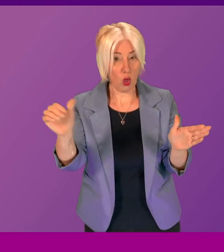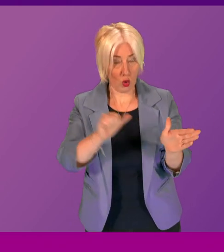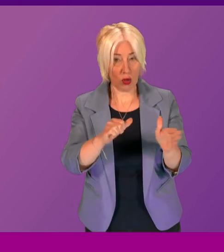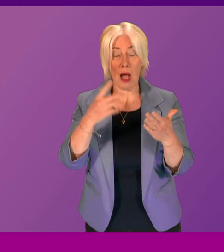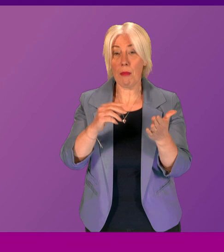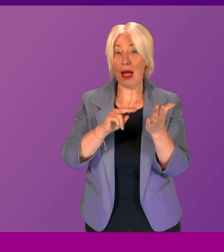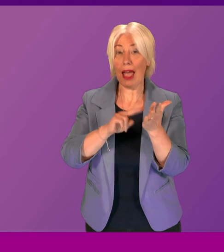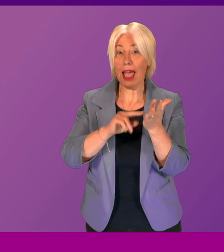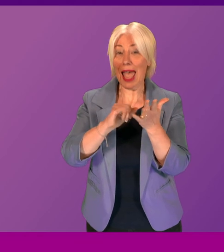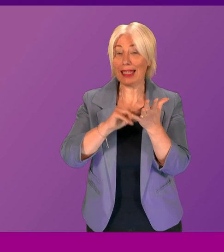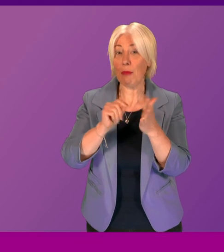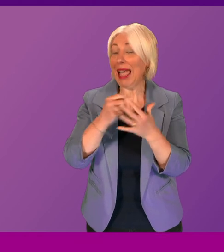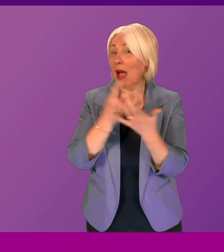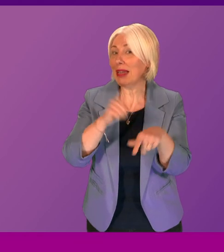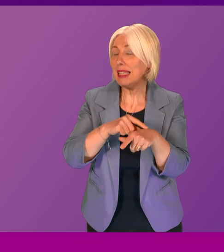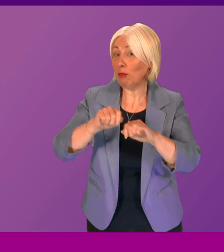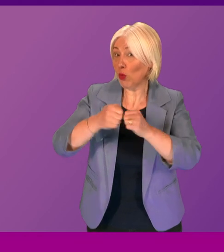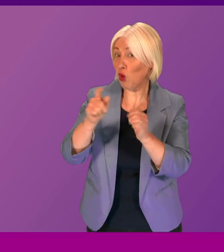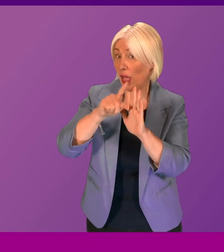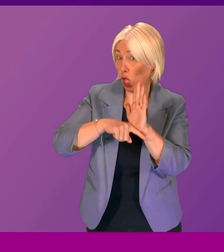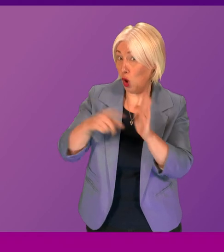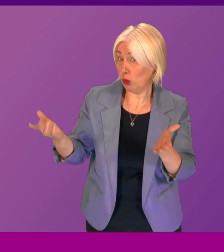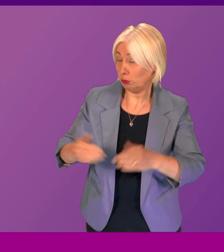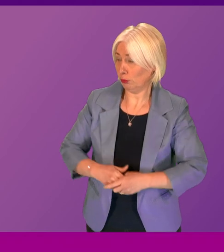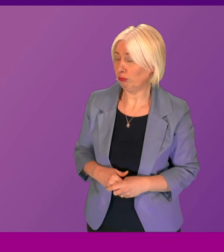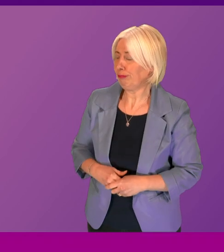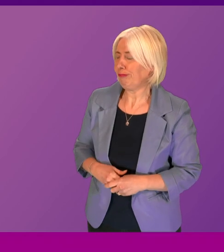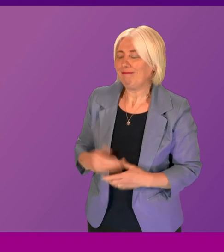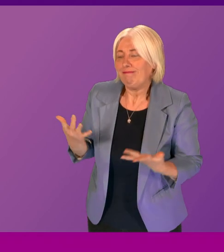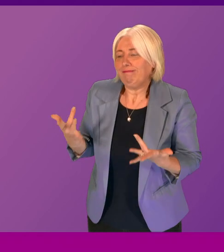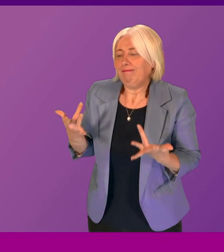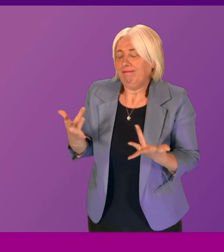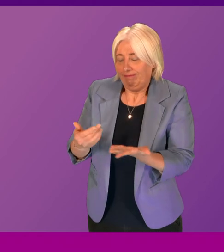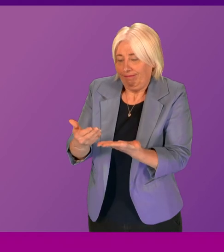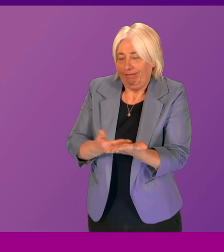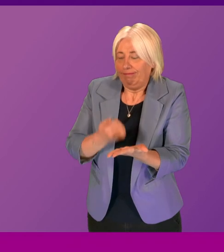Although I do not have that figure to hand, there is no doubt that we have seen increases